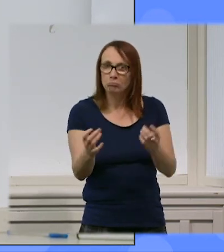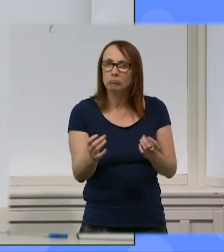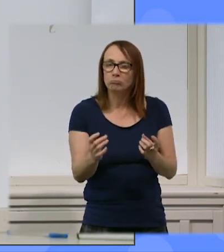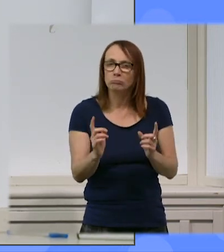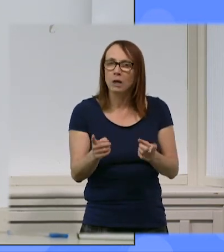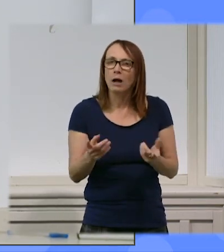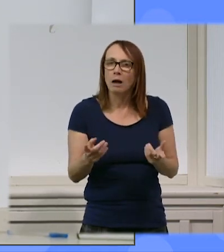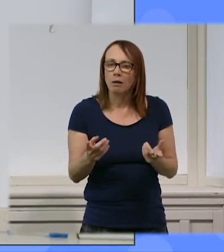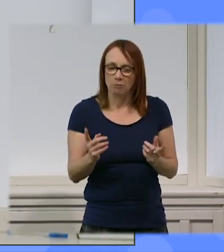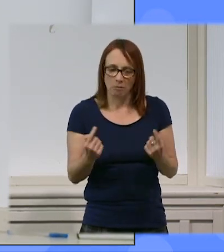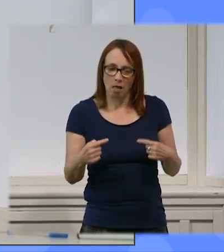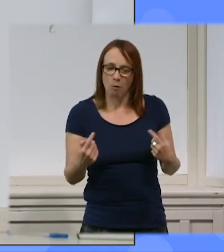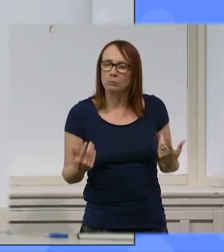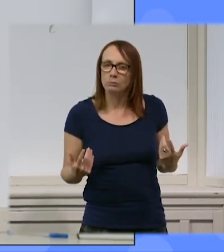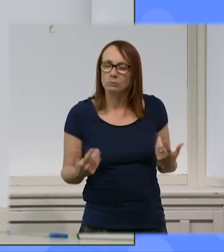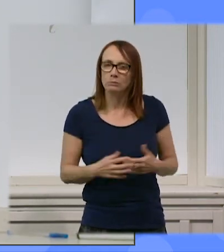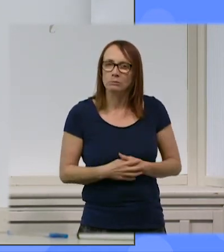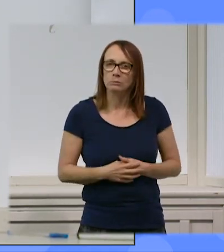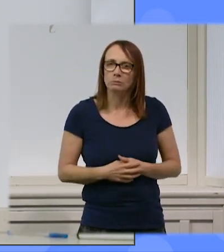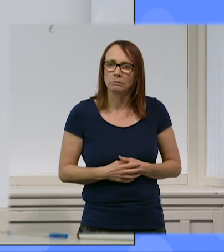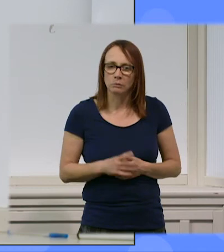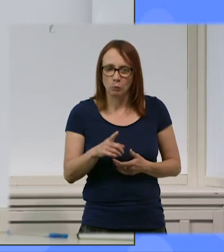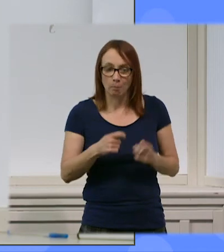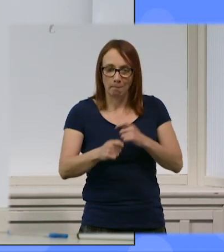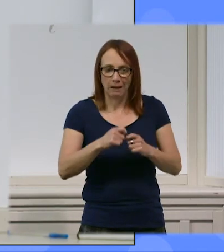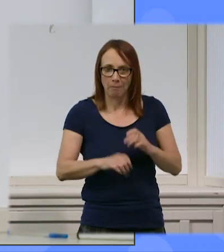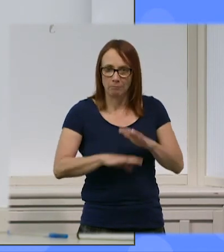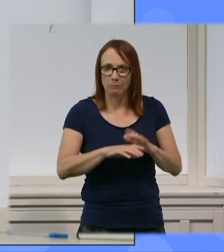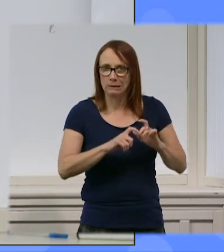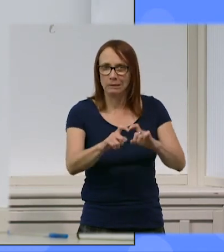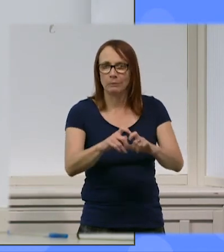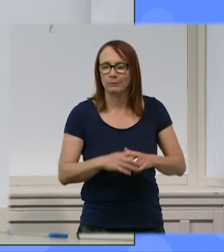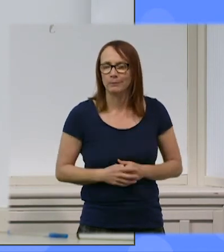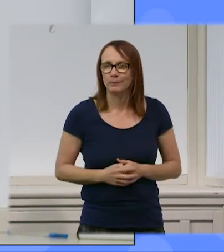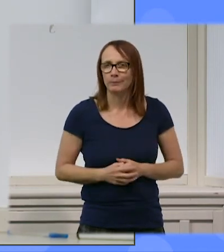opportunities in the path to becoming more sustainable so in that spirit I'd